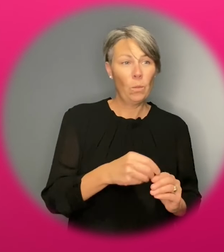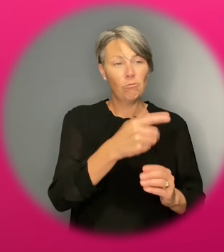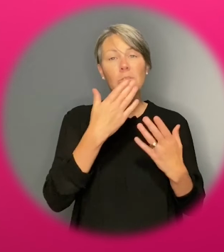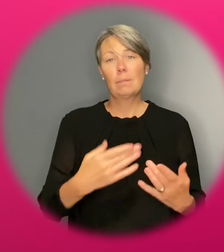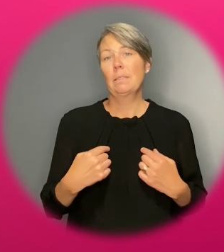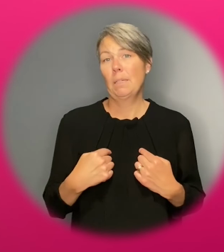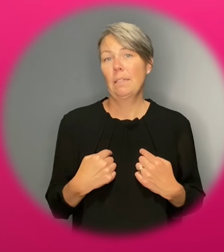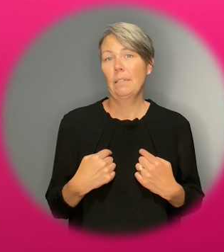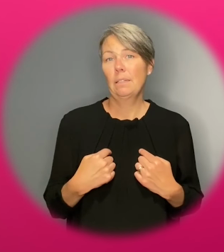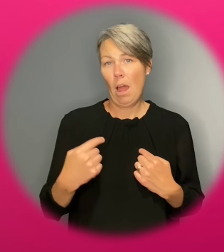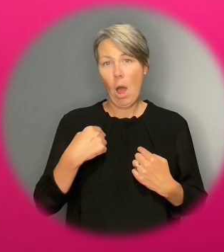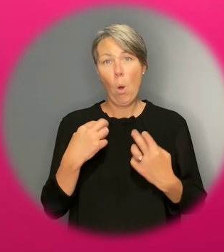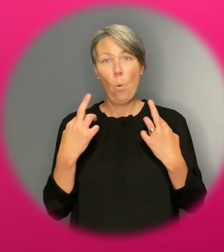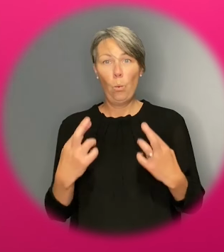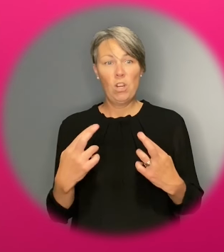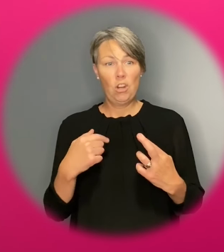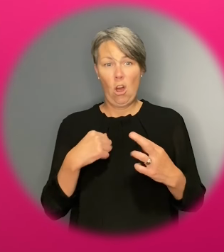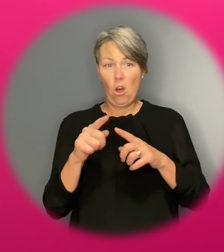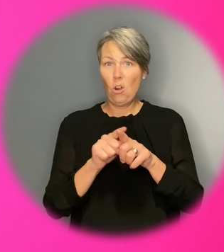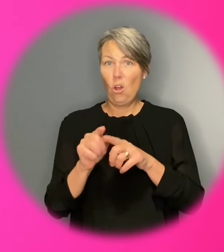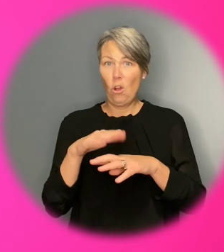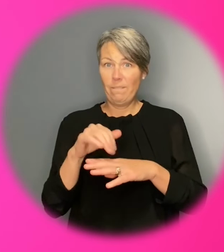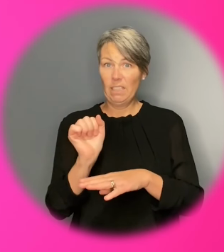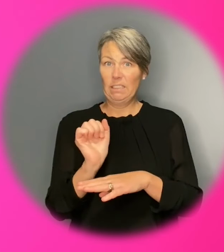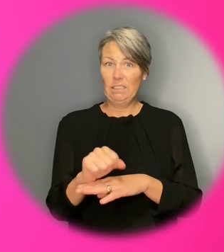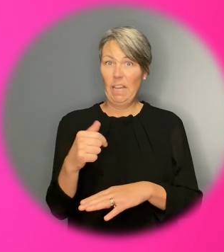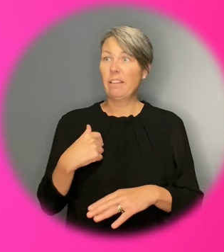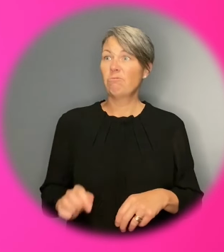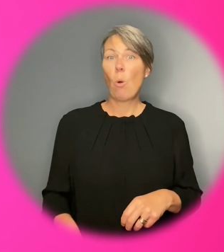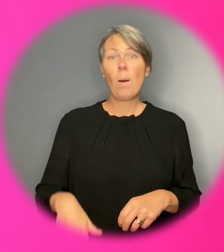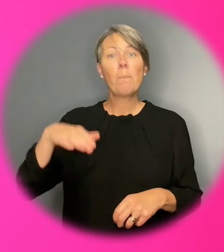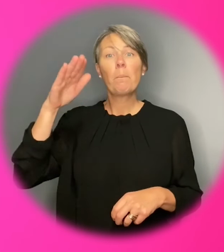learned about it full stop. Growing up I was I was actually told that my body